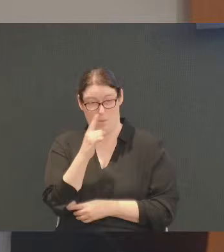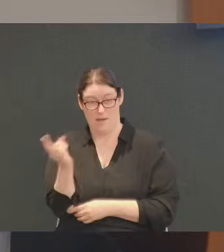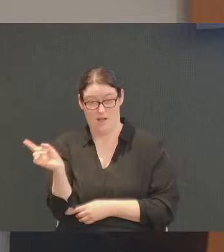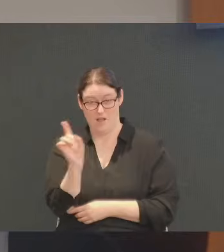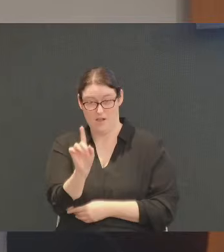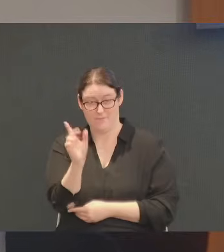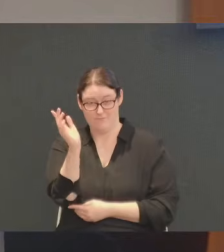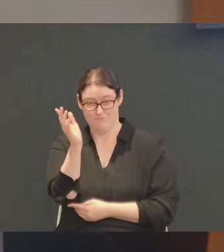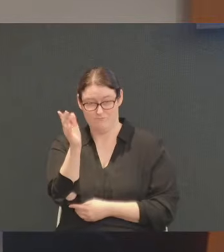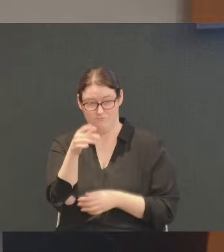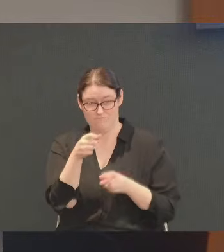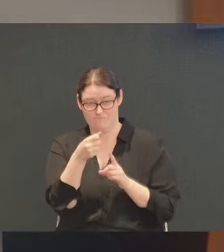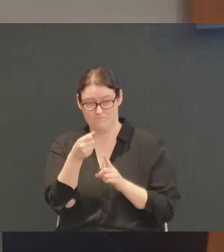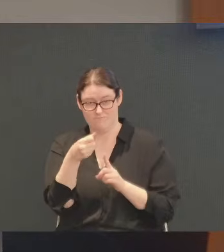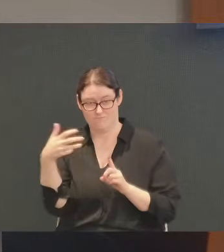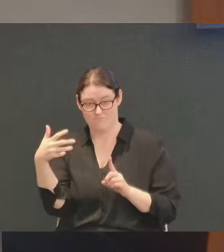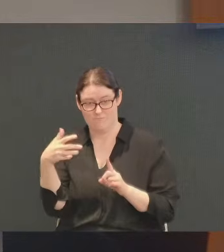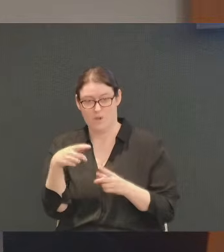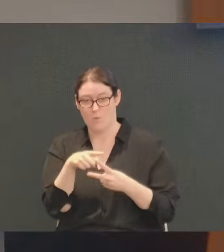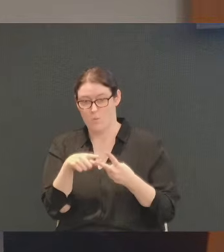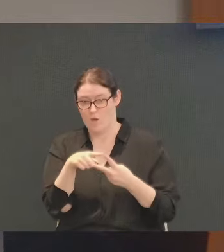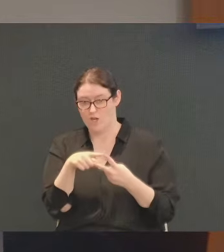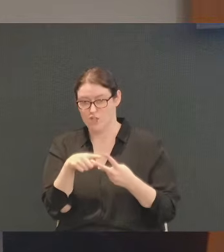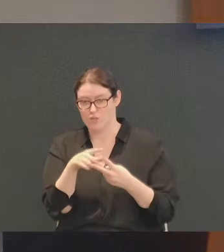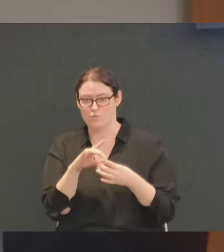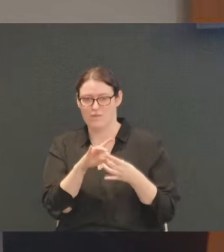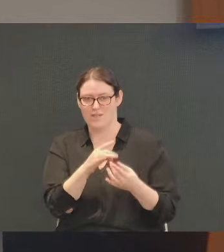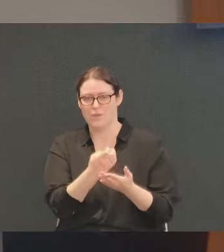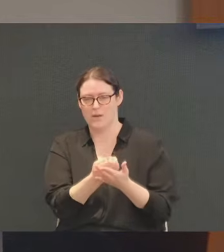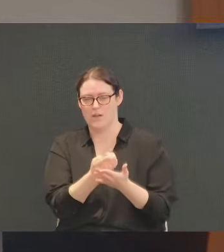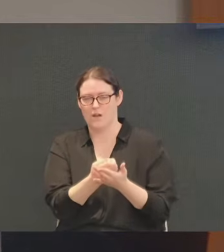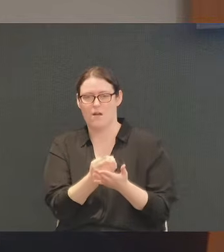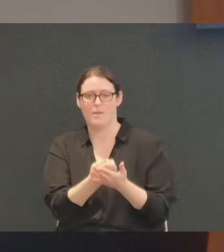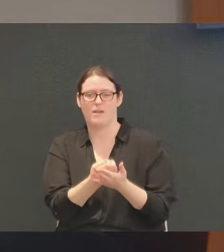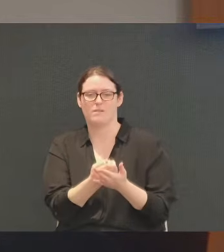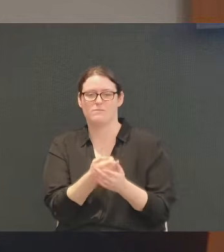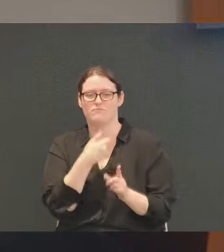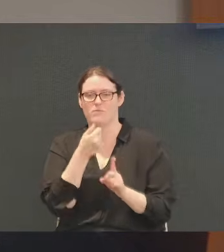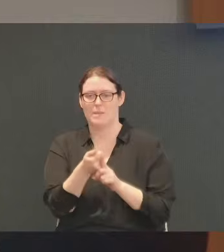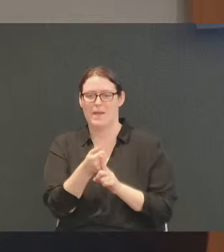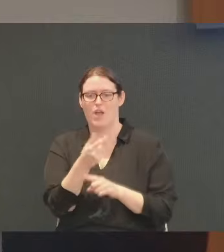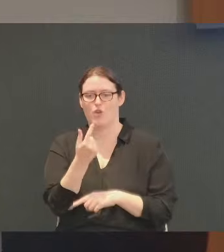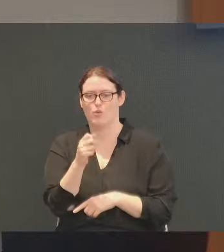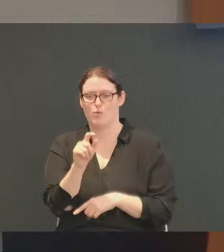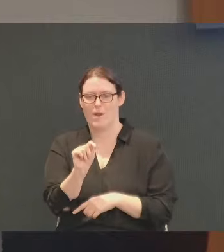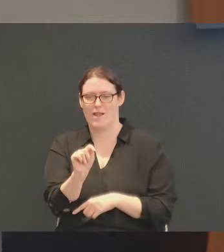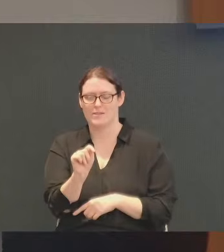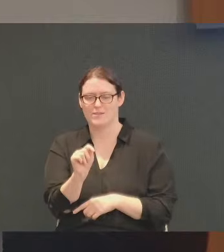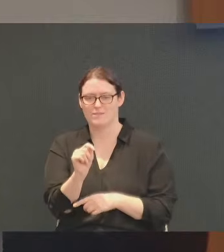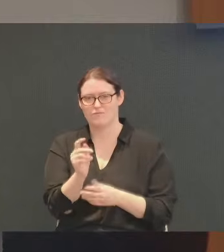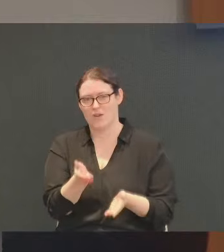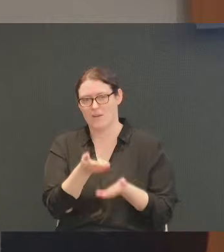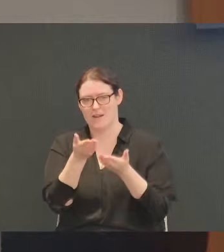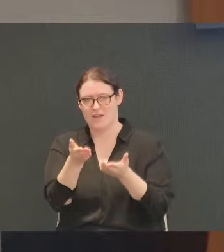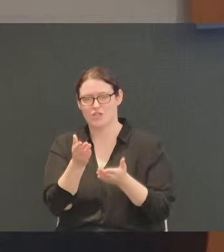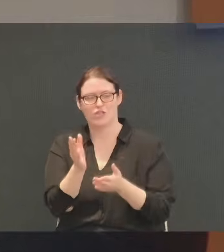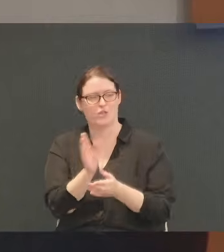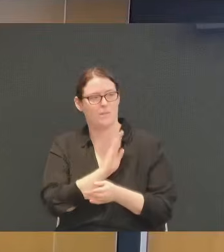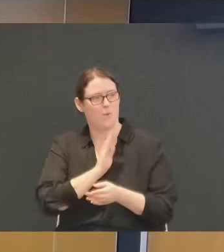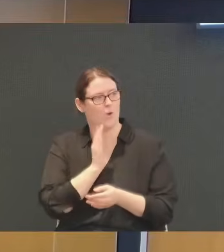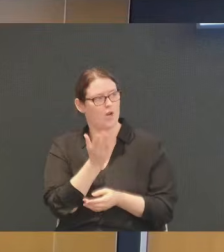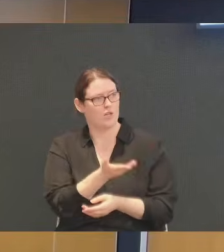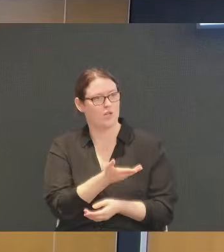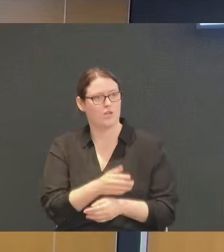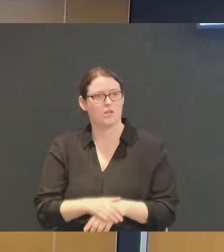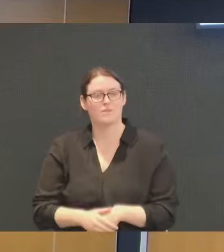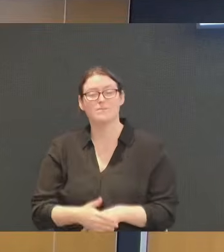to handle BIE 1 and two, which relations to the Board. Great. Thank you. Good evening,